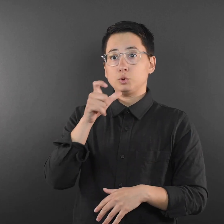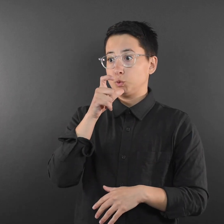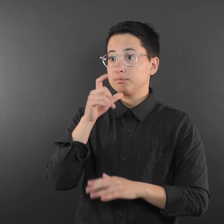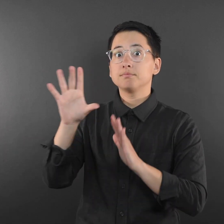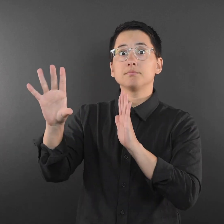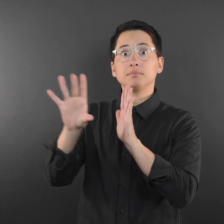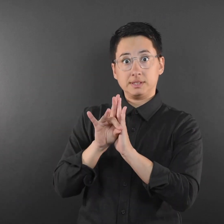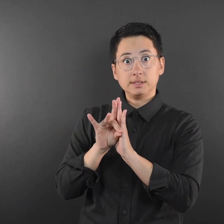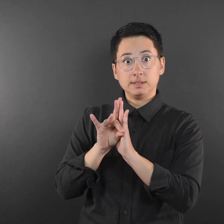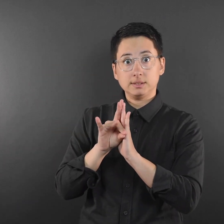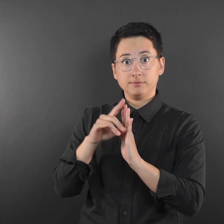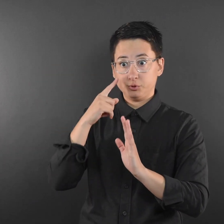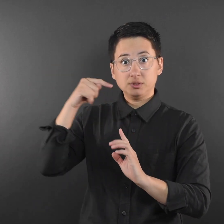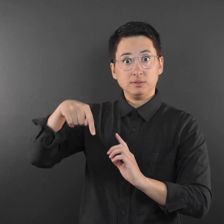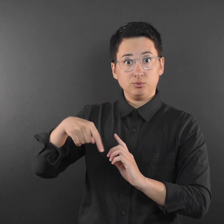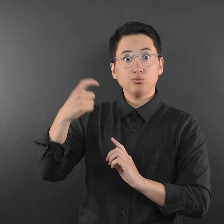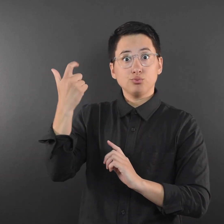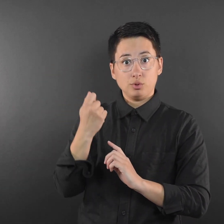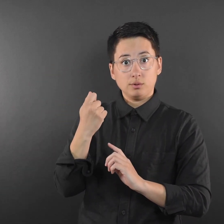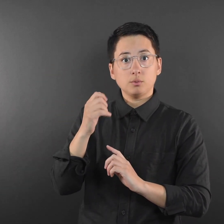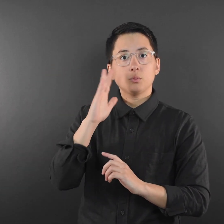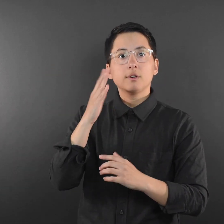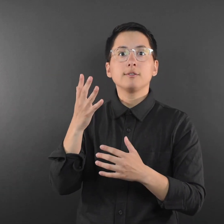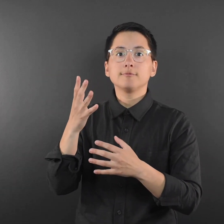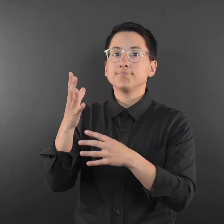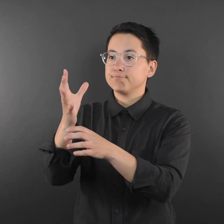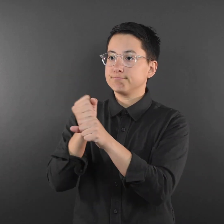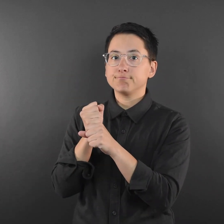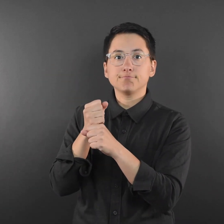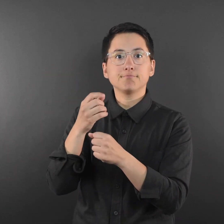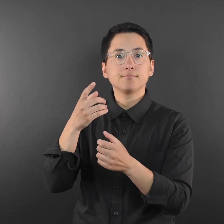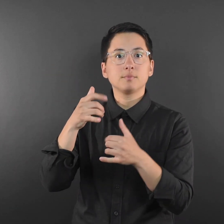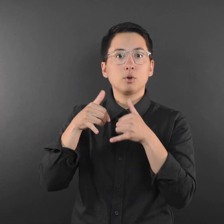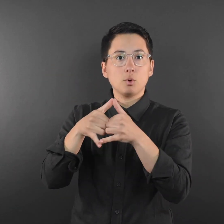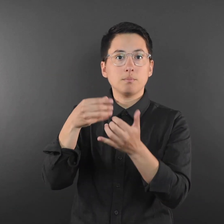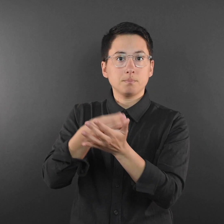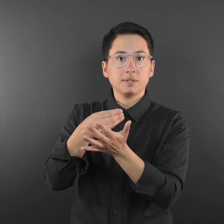The selected applicant may have grant funds awarded annually for up to five years.